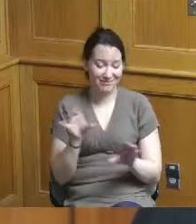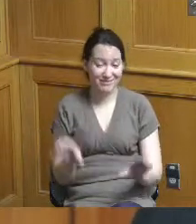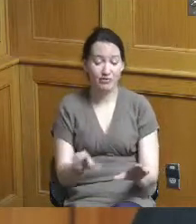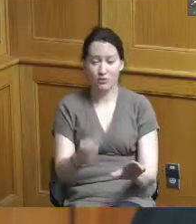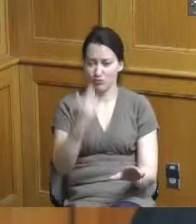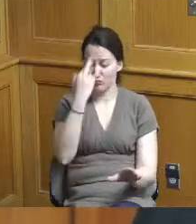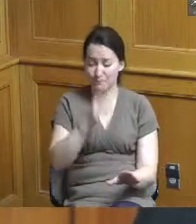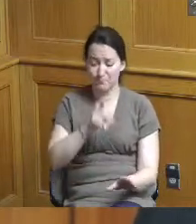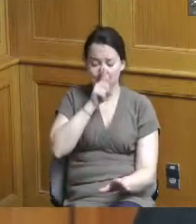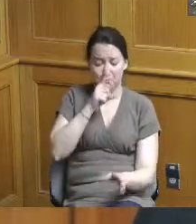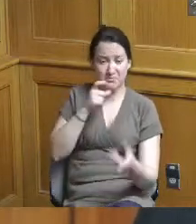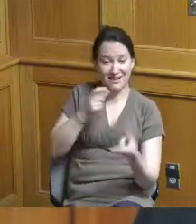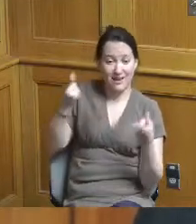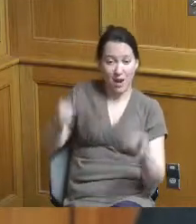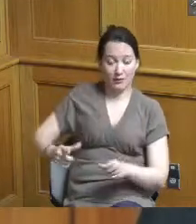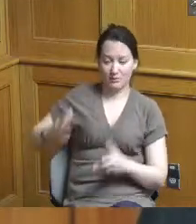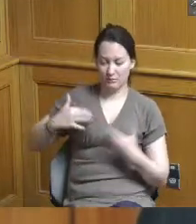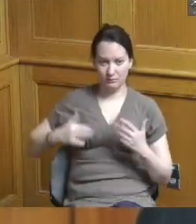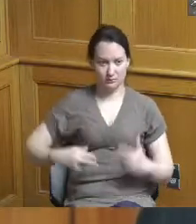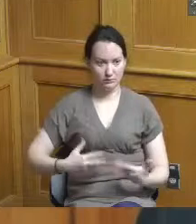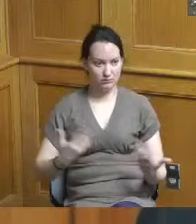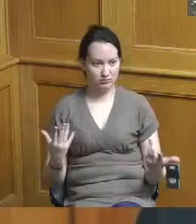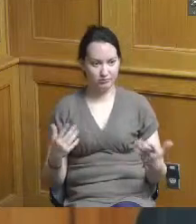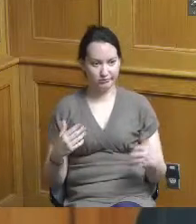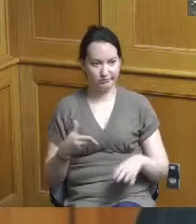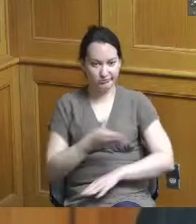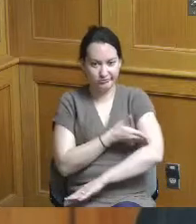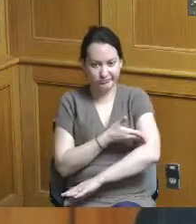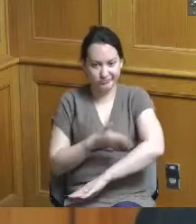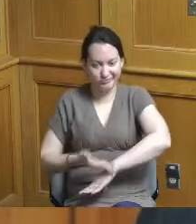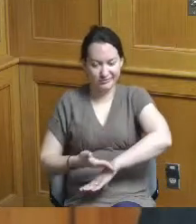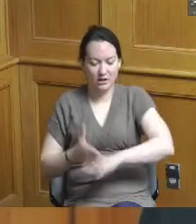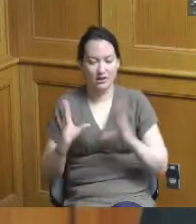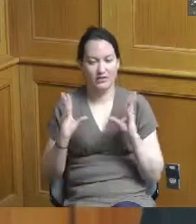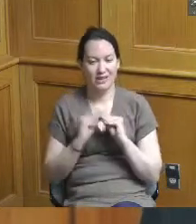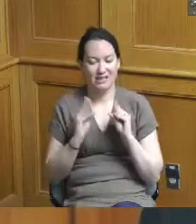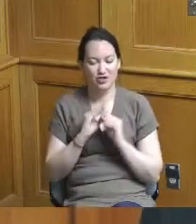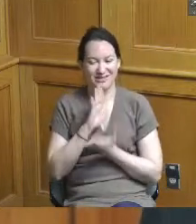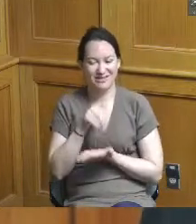that happening we're absolutely nowhere when it comes to the Convention Center District and so